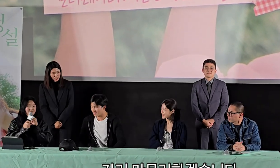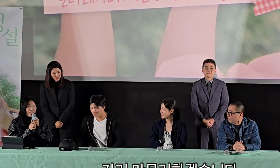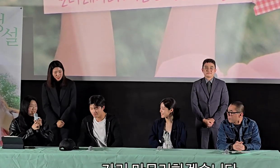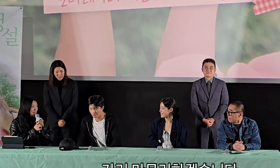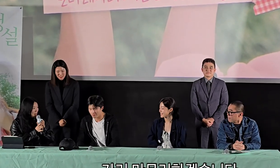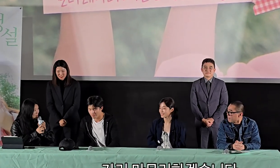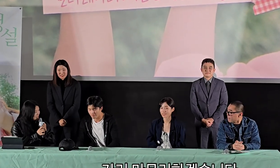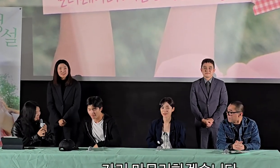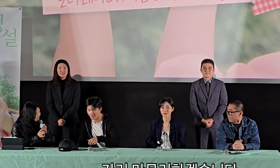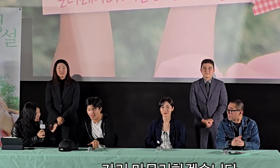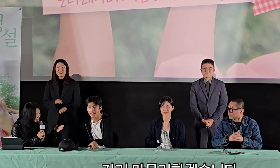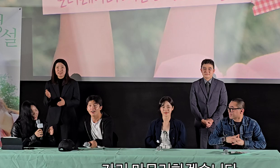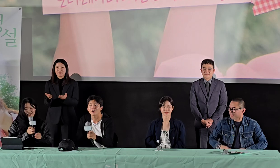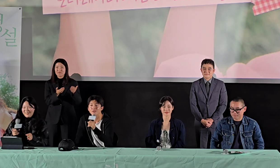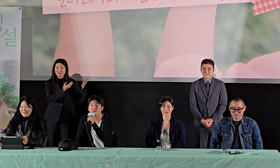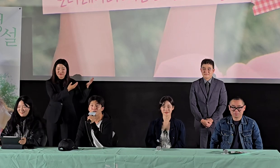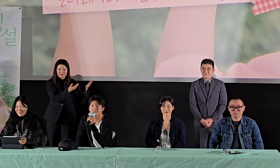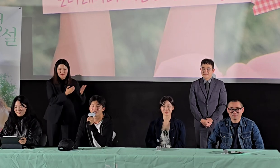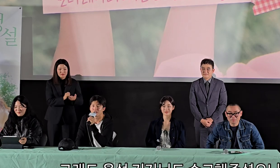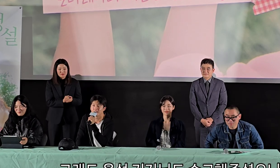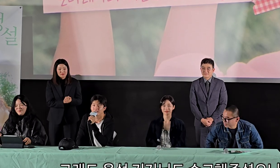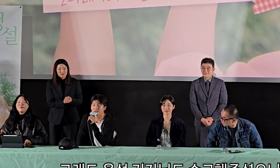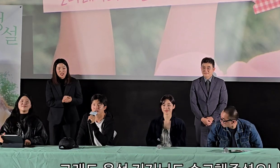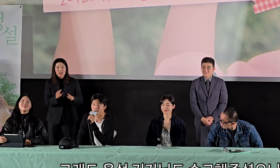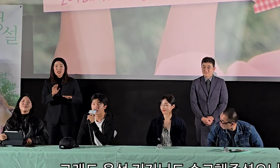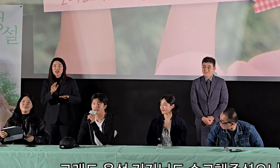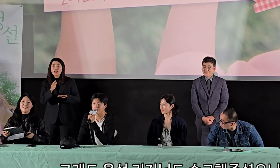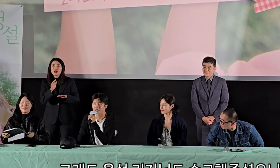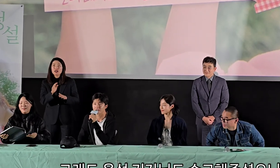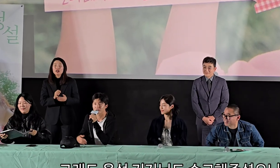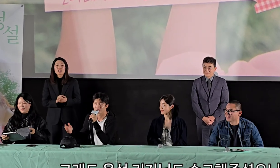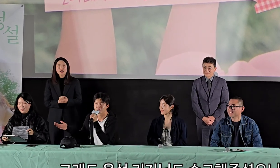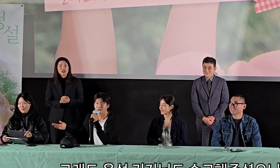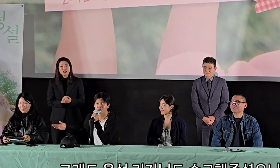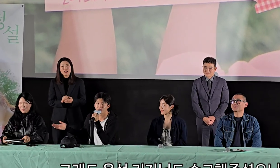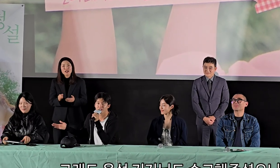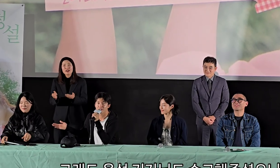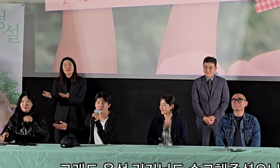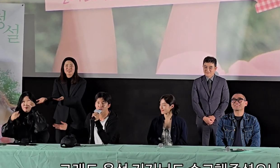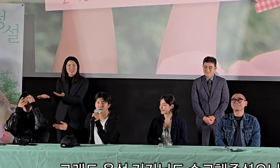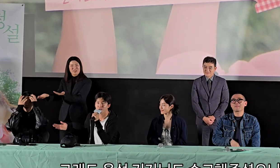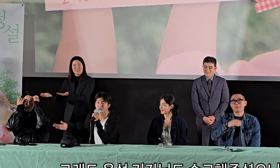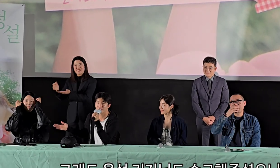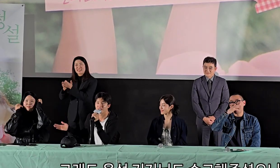I will conclude this post. However, please give a round of applause